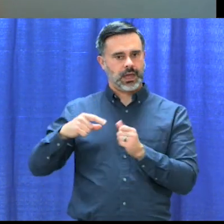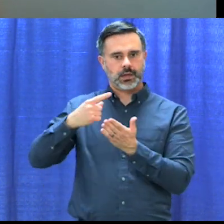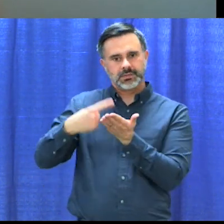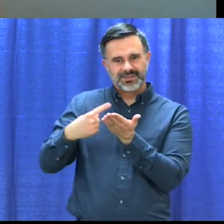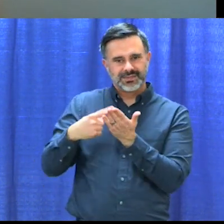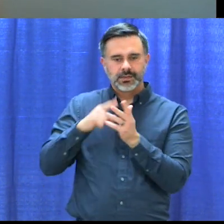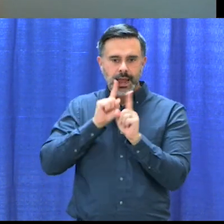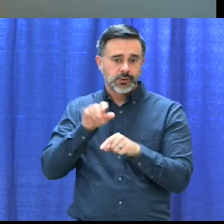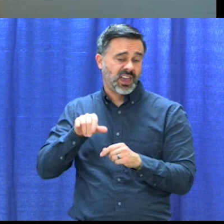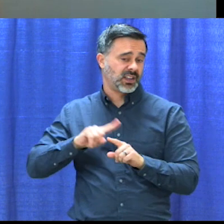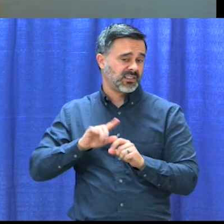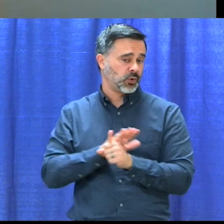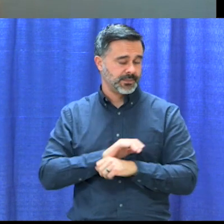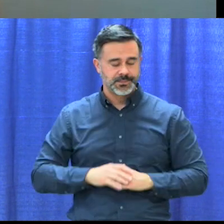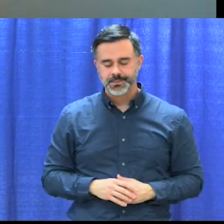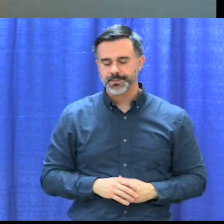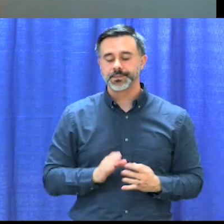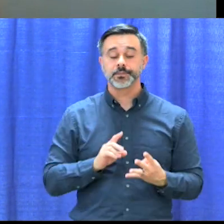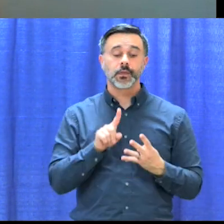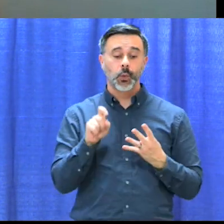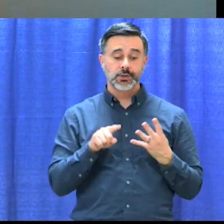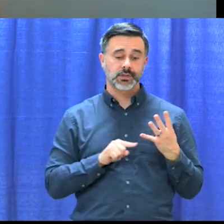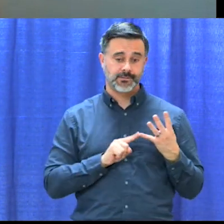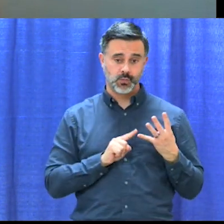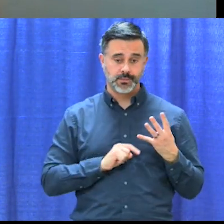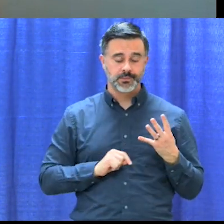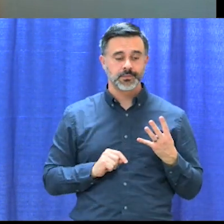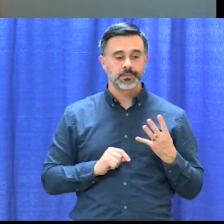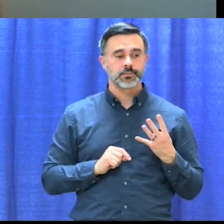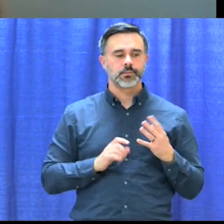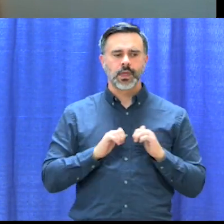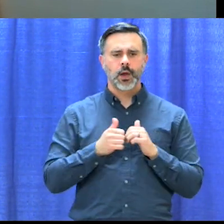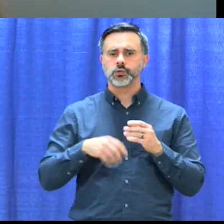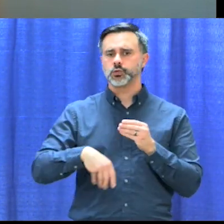On question four, plans to expand service in rural communities.